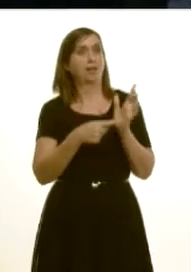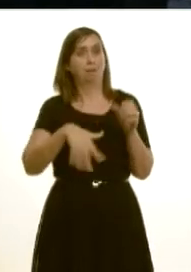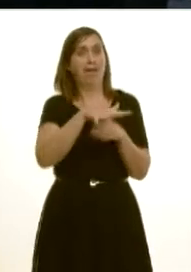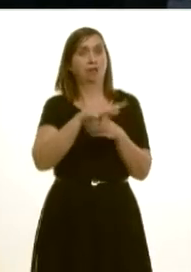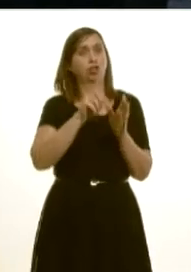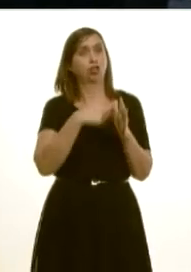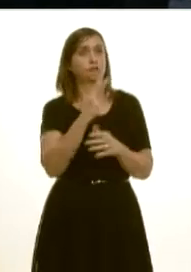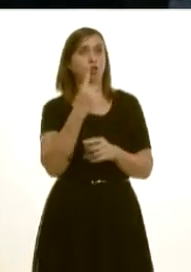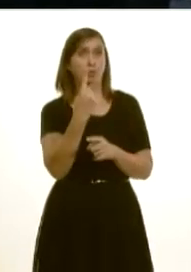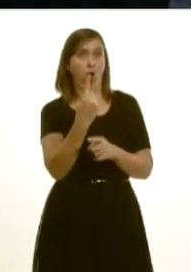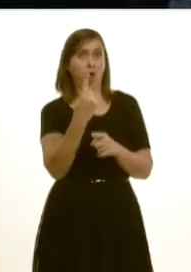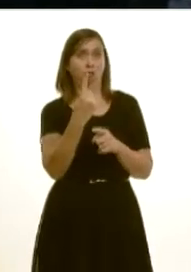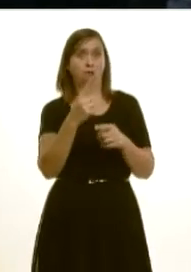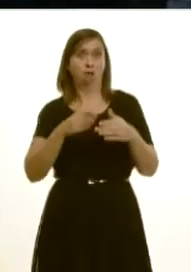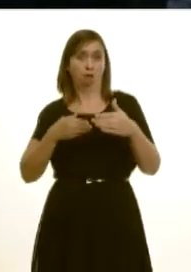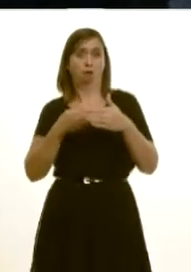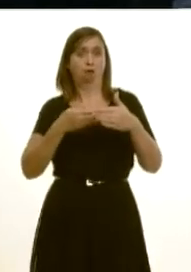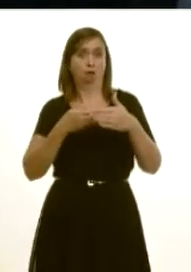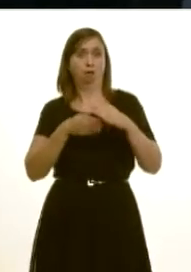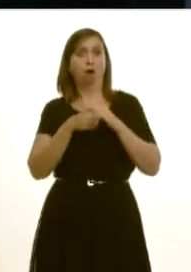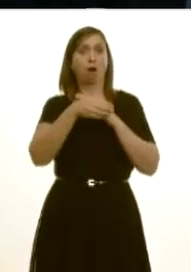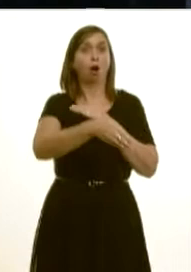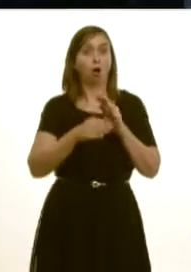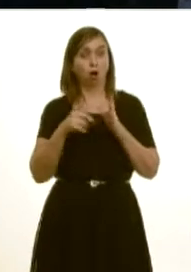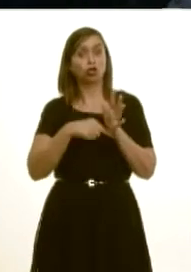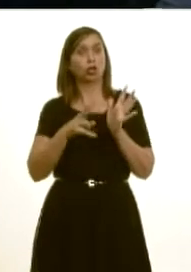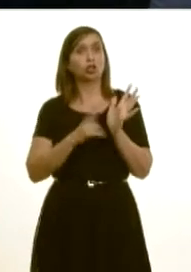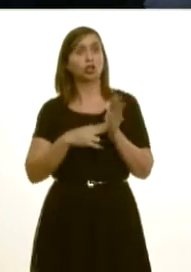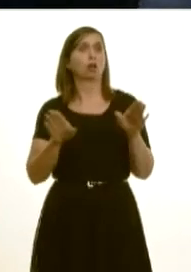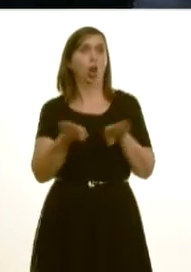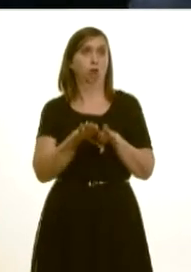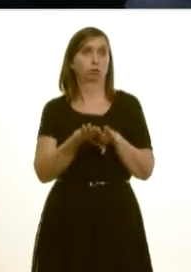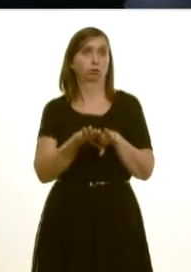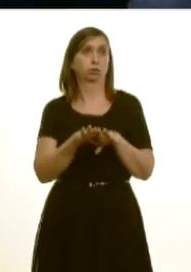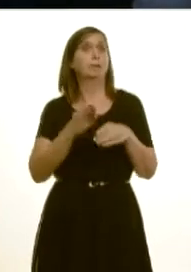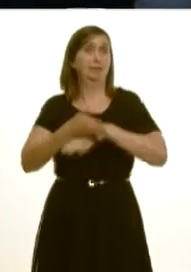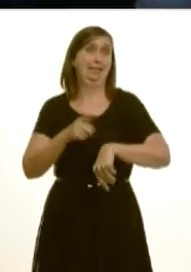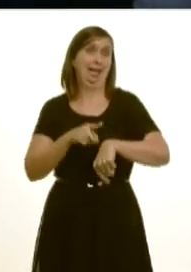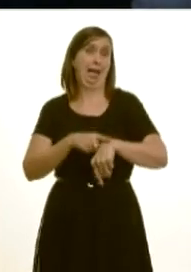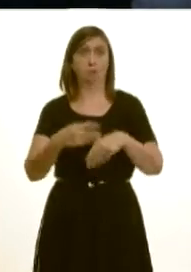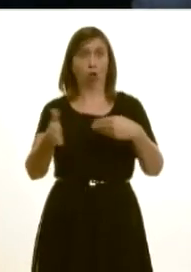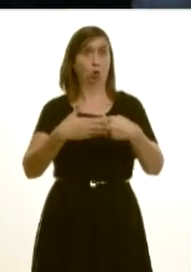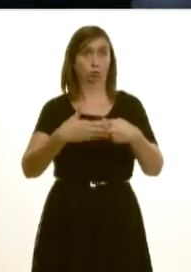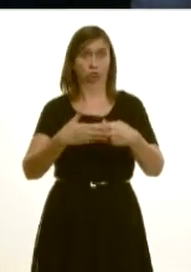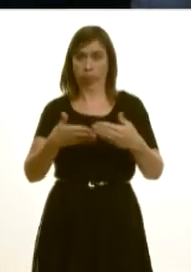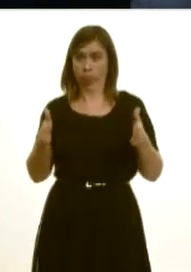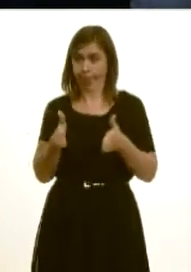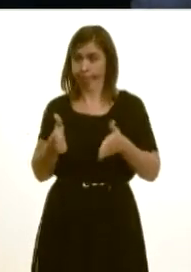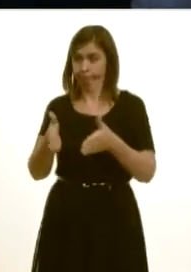that that is having on the communities in that particular area. I understand, of course, that the Welsh Government has given money to the local council to put some improvements